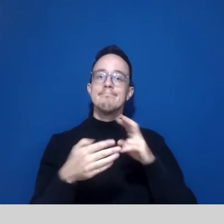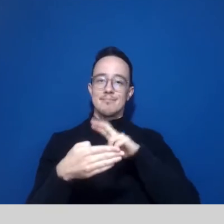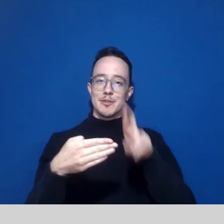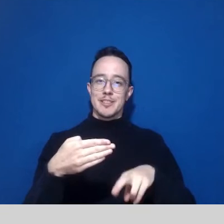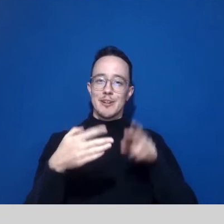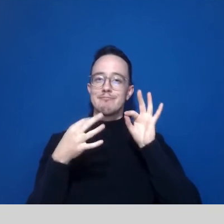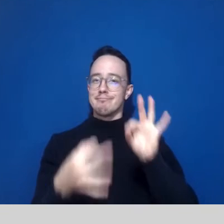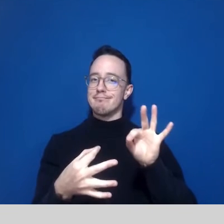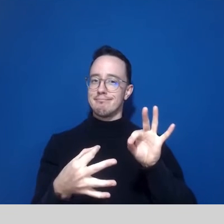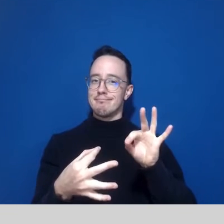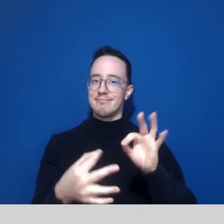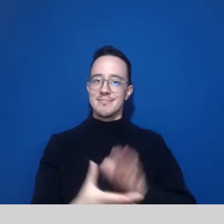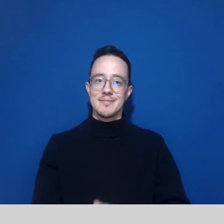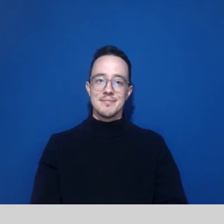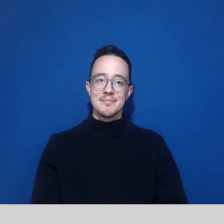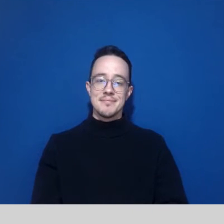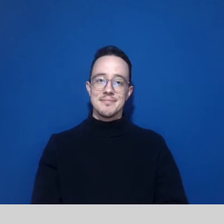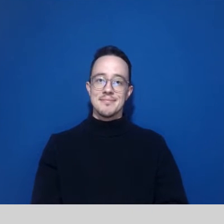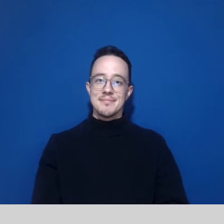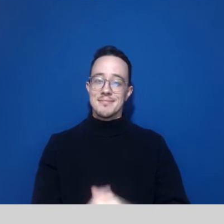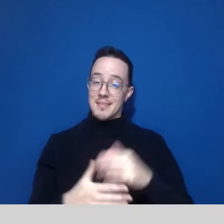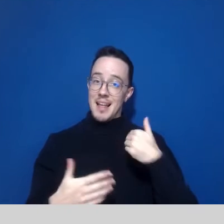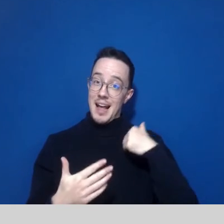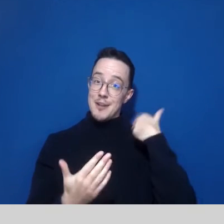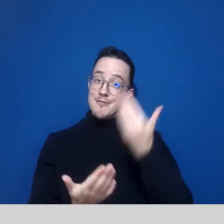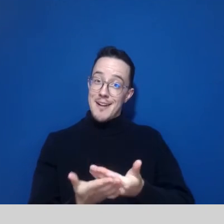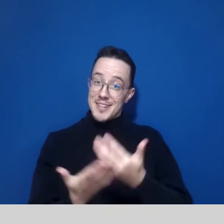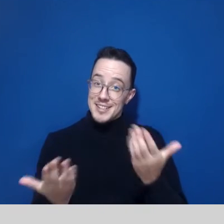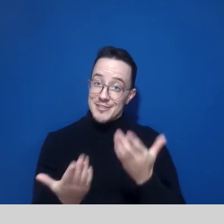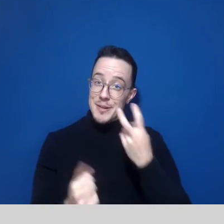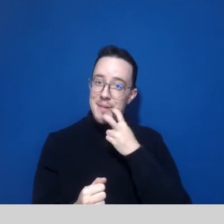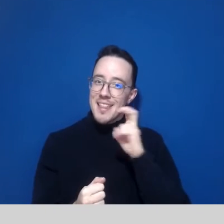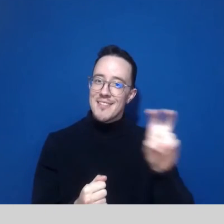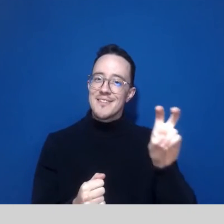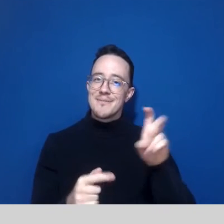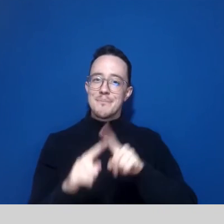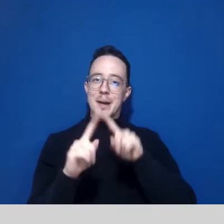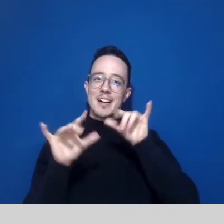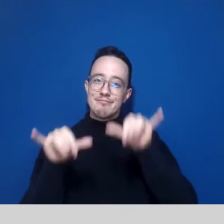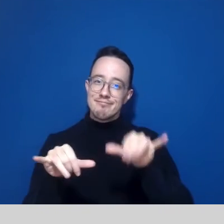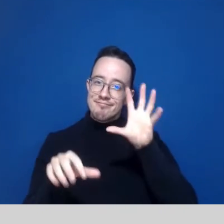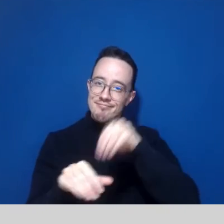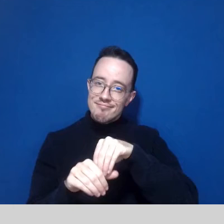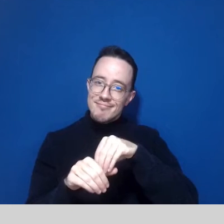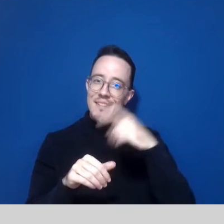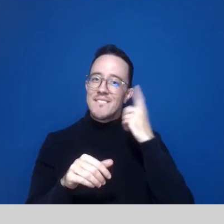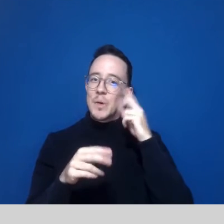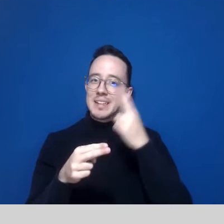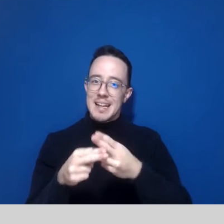And then it will work exactly as you wish. So I came here for Python, but I stayed for names.